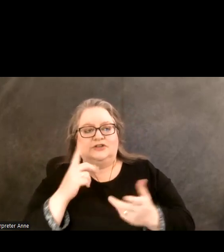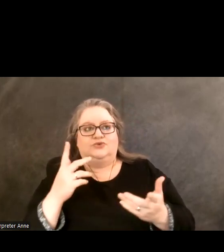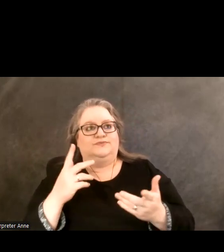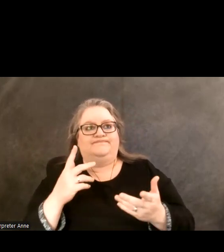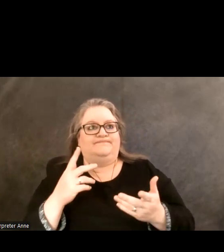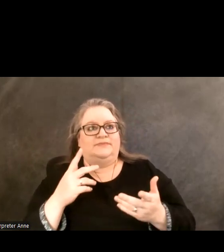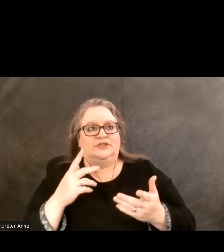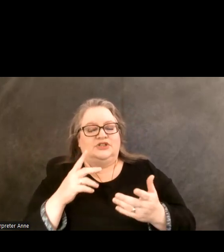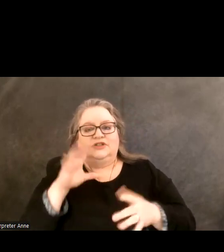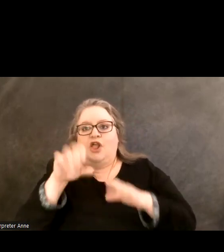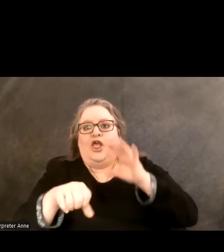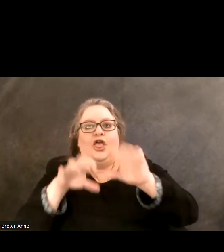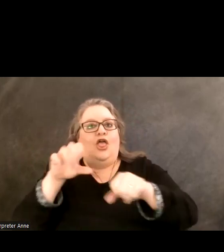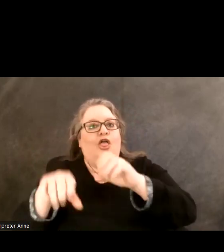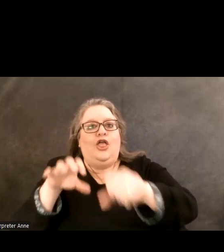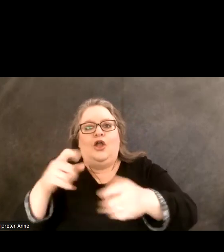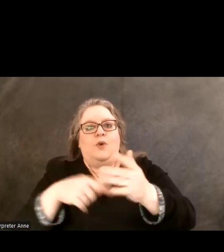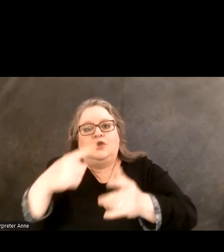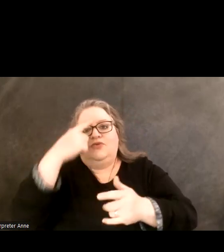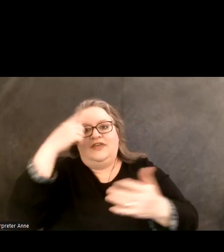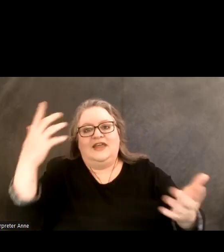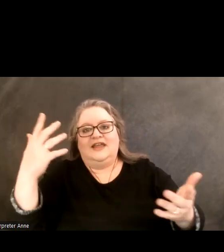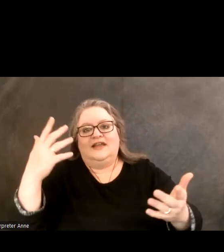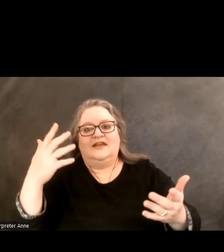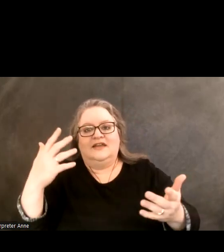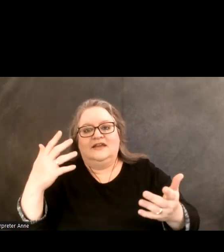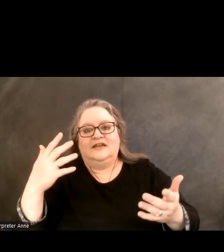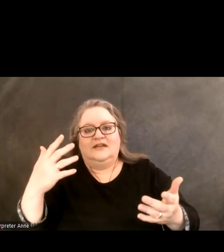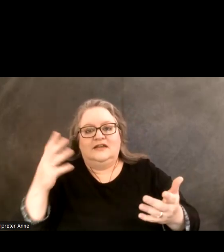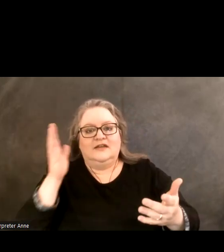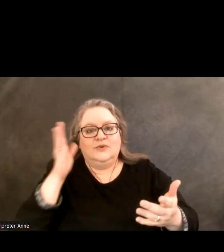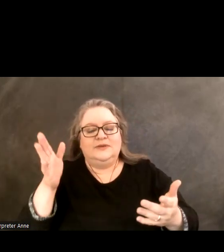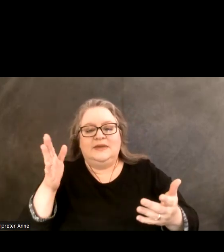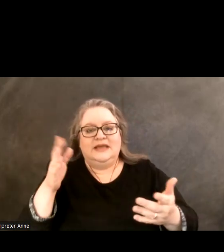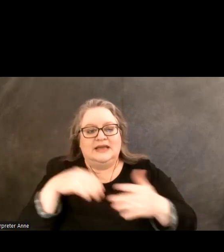grab at straws of what you think might be accessible, and then,